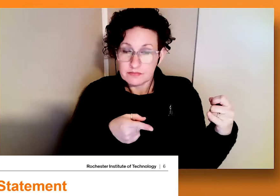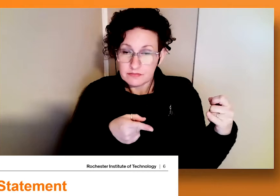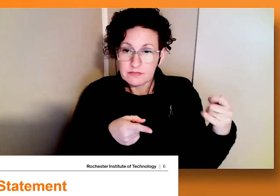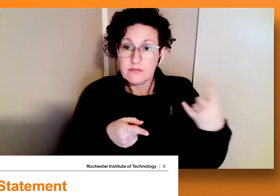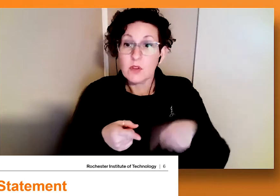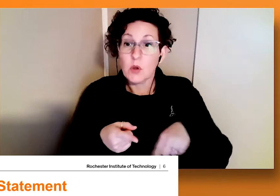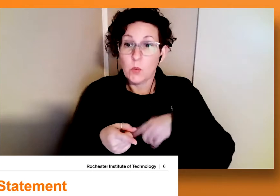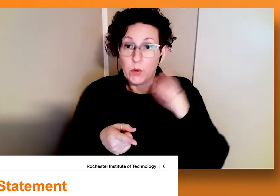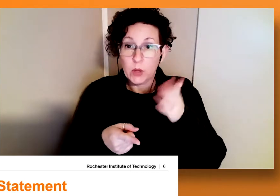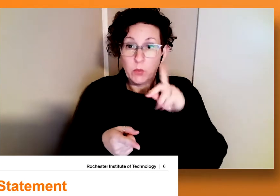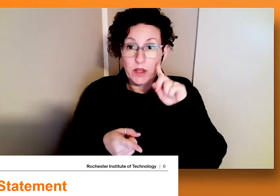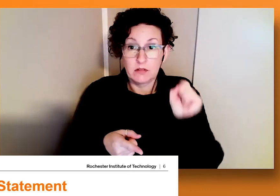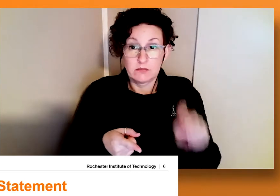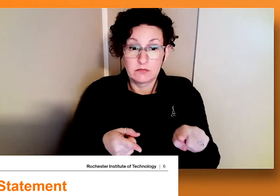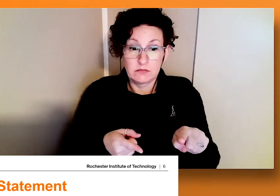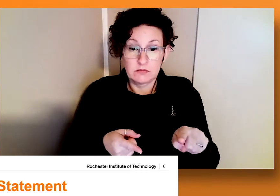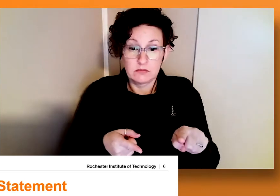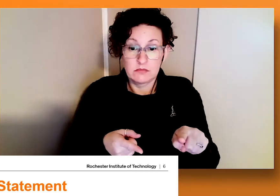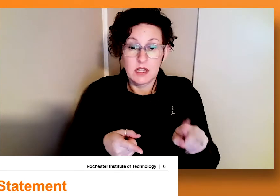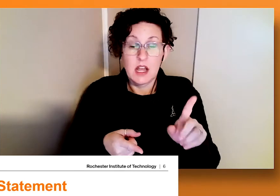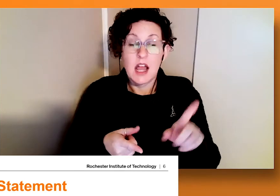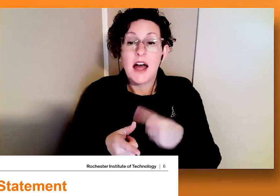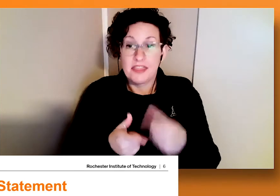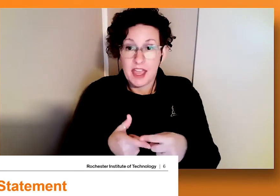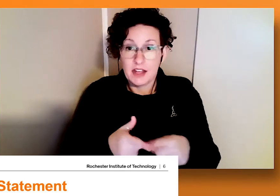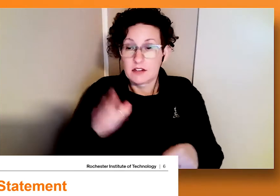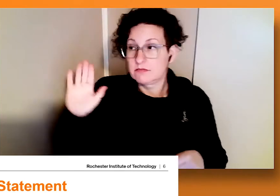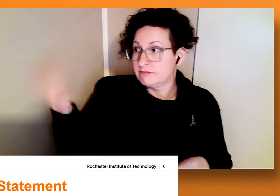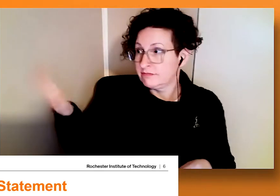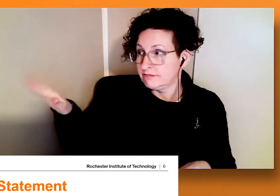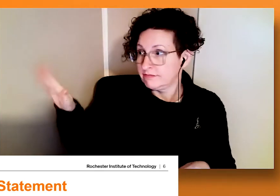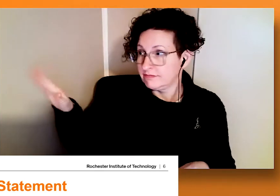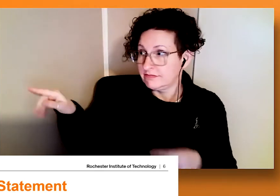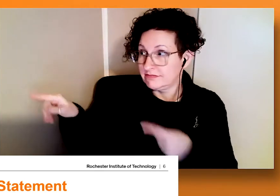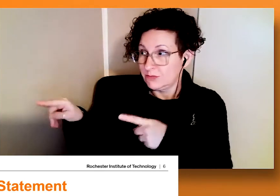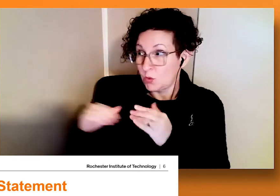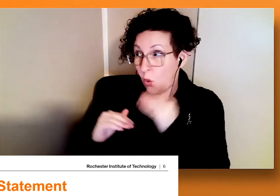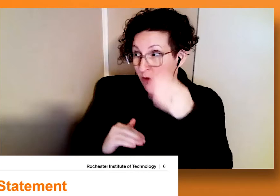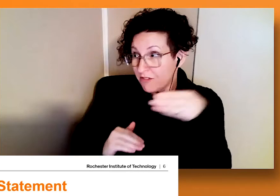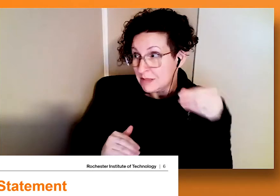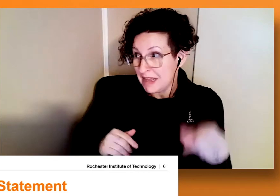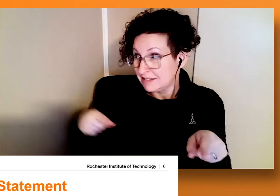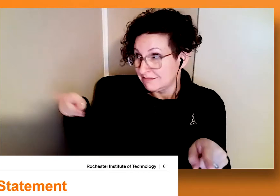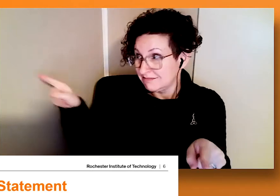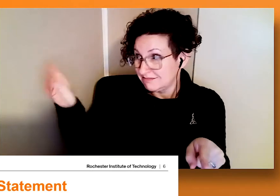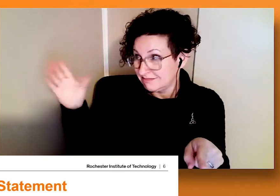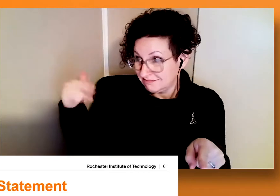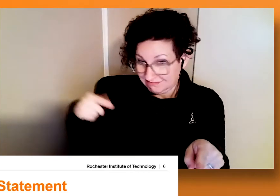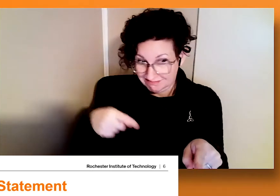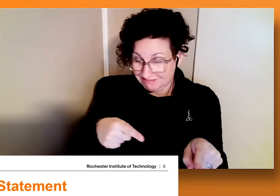So that is something that we would point out to the PI. "You're overspent here.